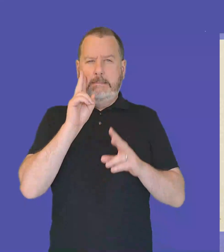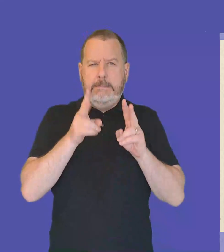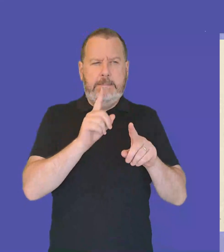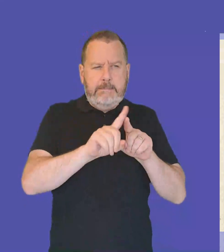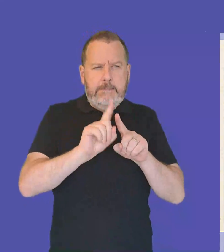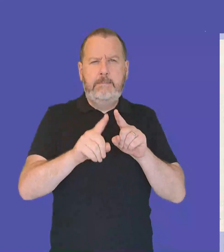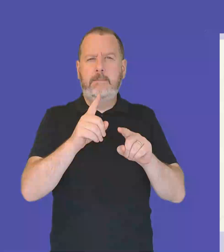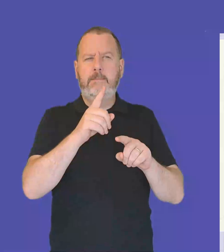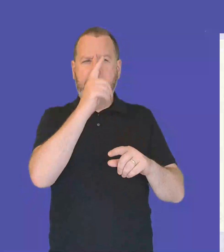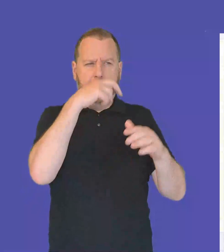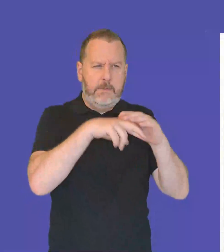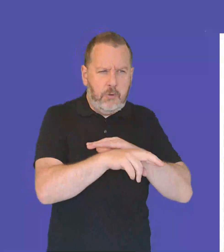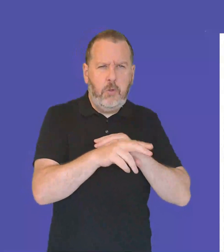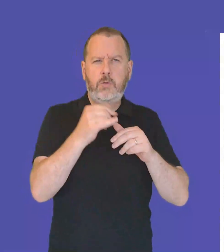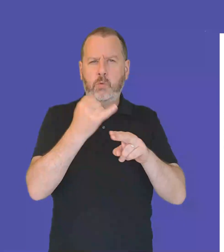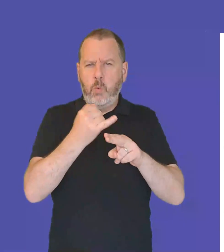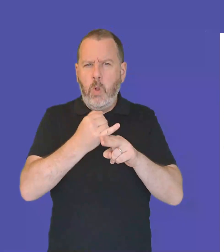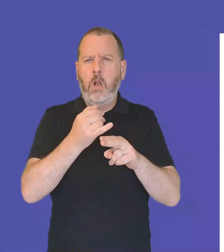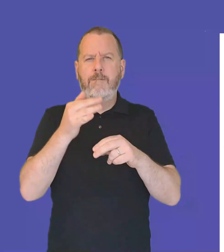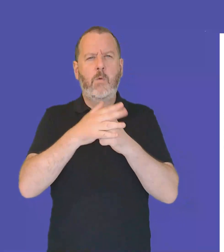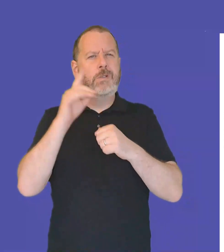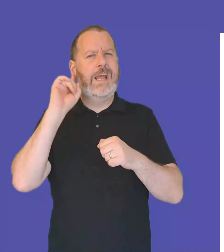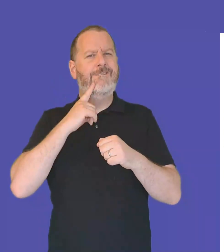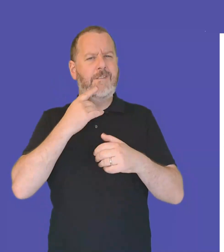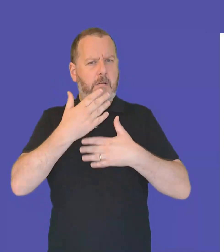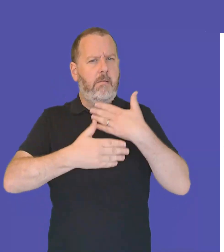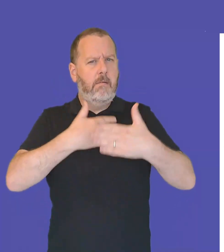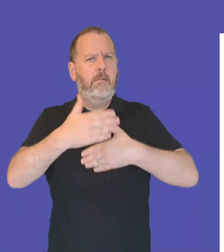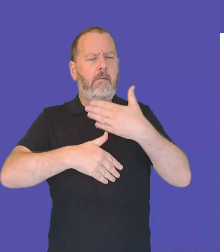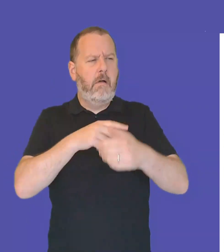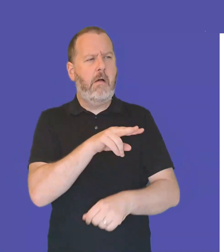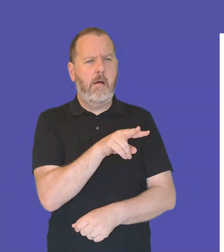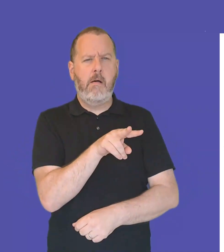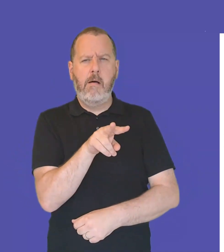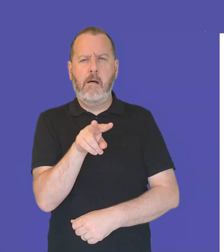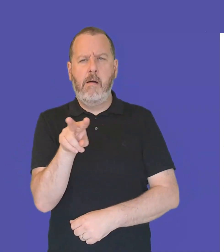Perhaps based on his experiences and observations relating to John Moore's